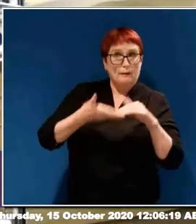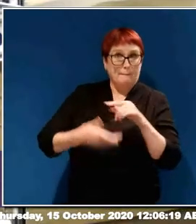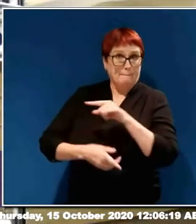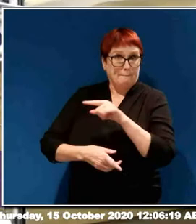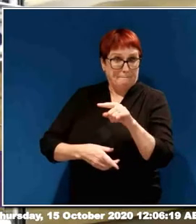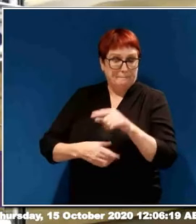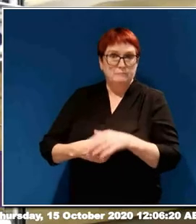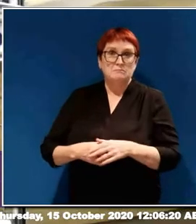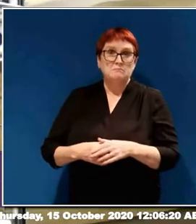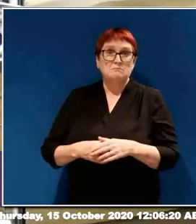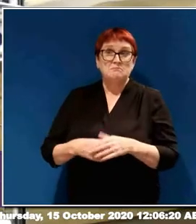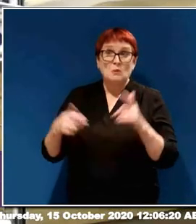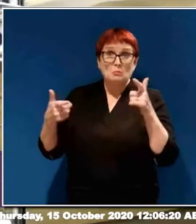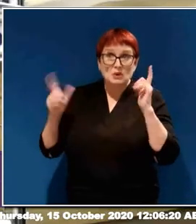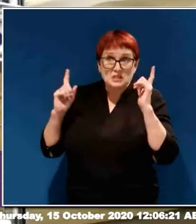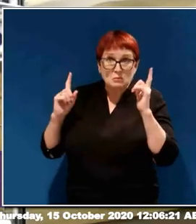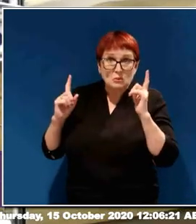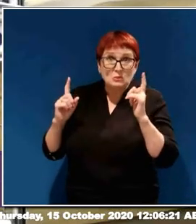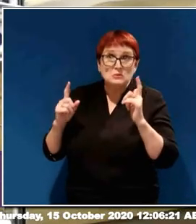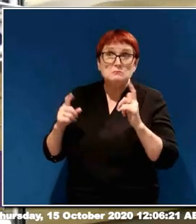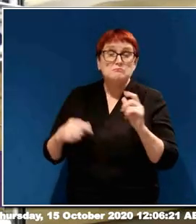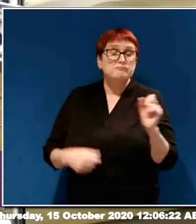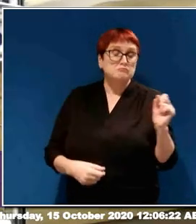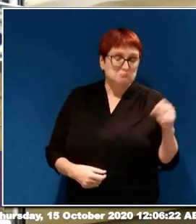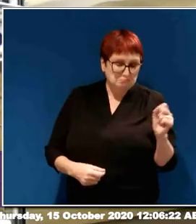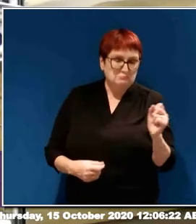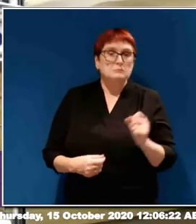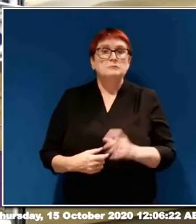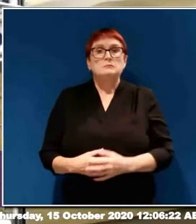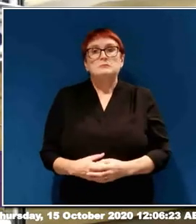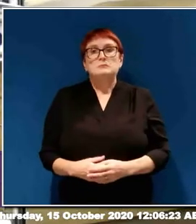Yes. Teachers? Yes.